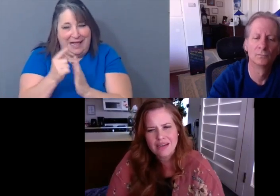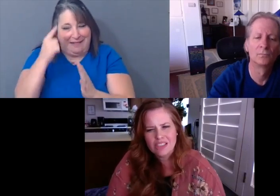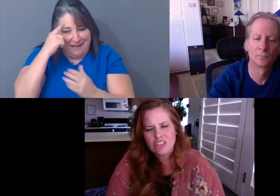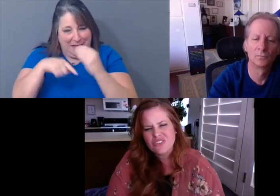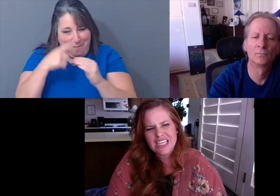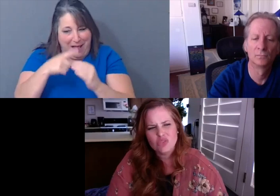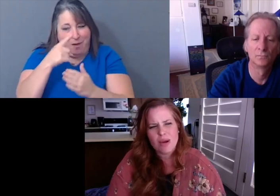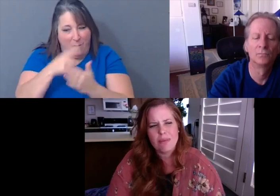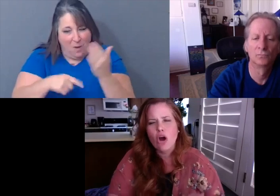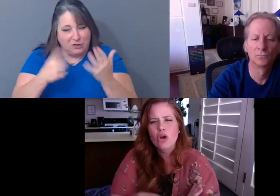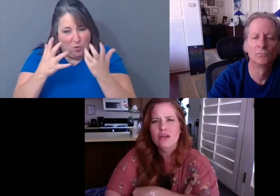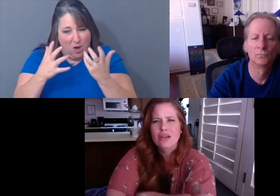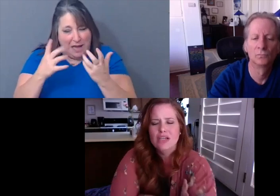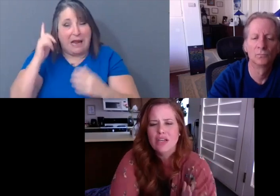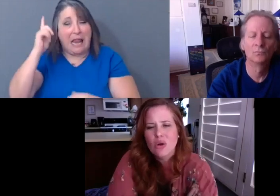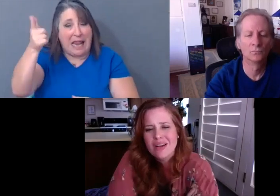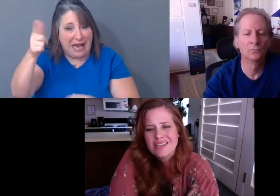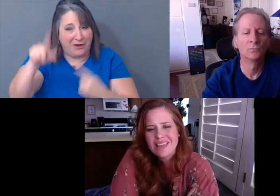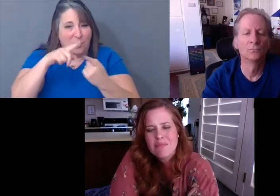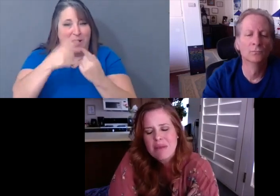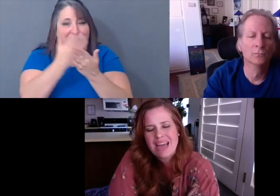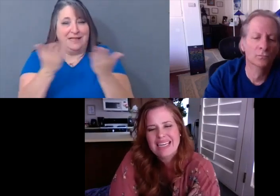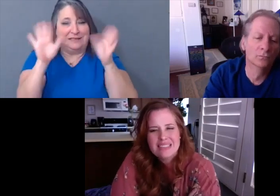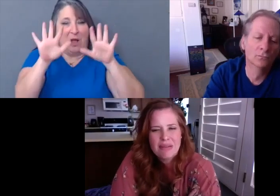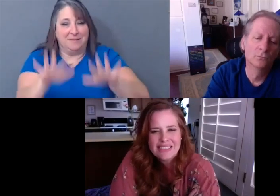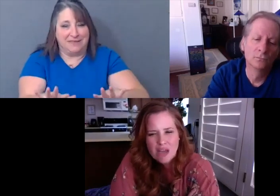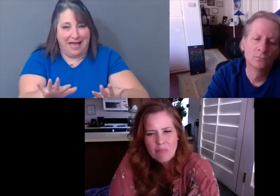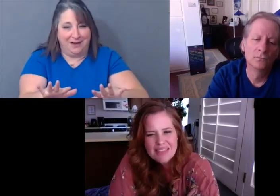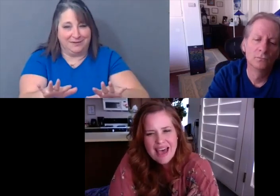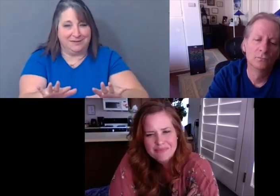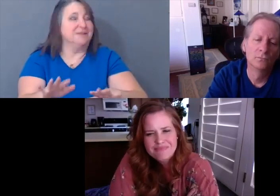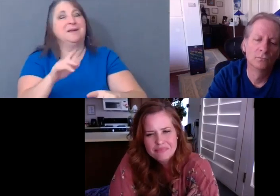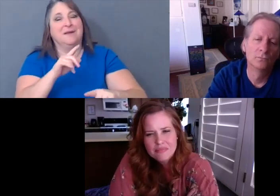I just feel like I just want to be heard, you know? 'Cause I think maybe I needed somebody to tell me that.